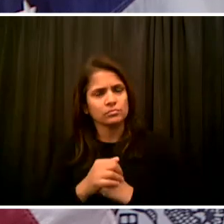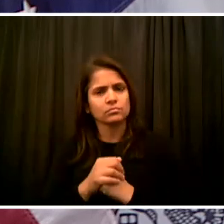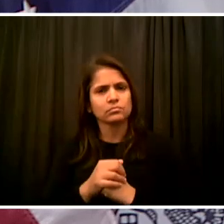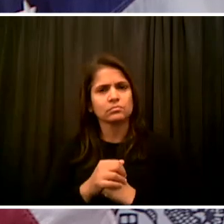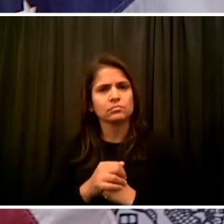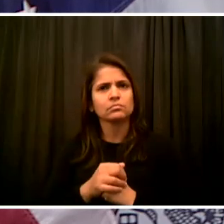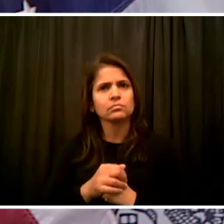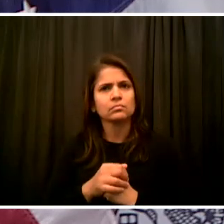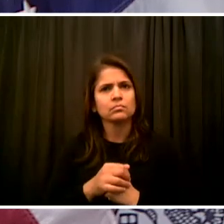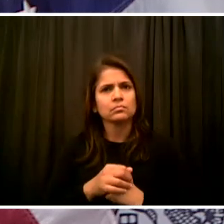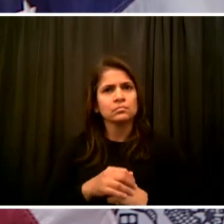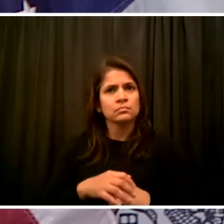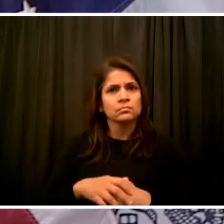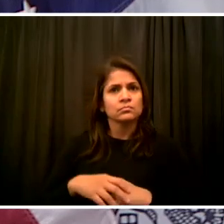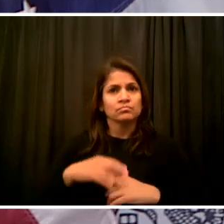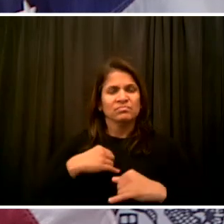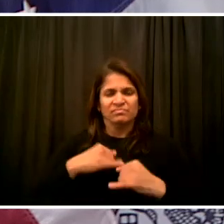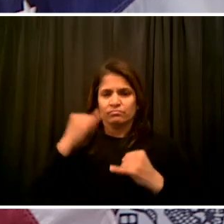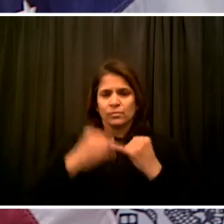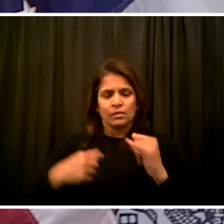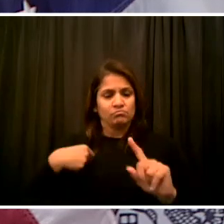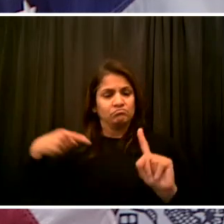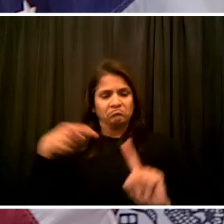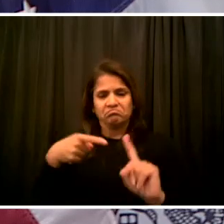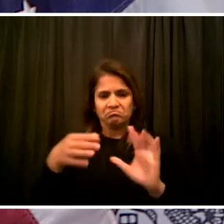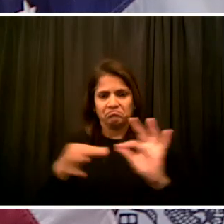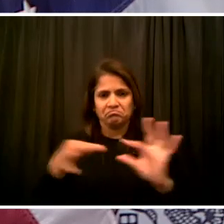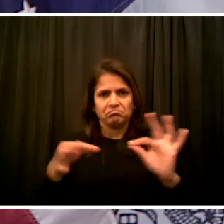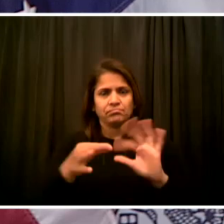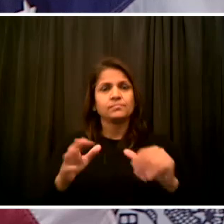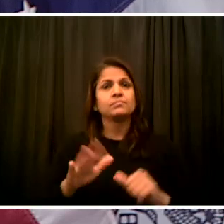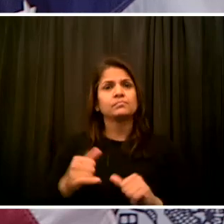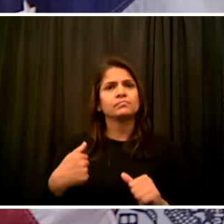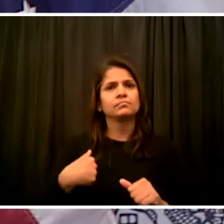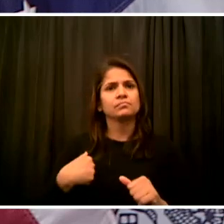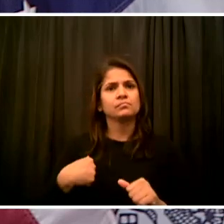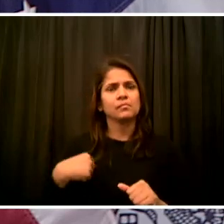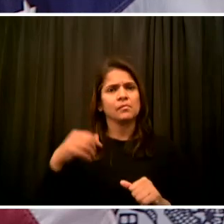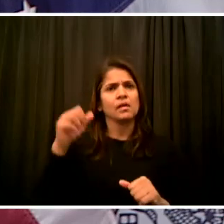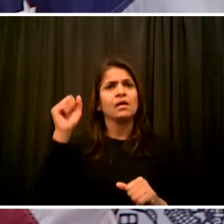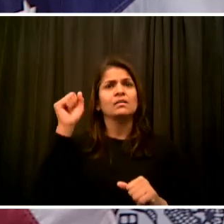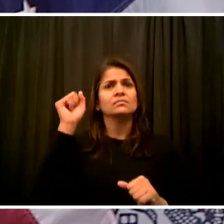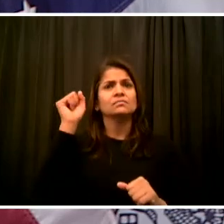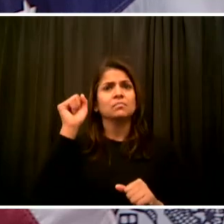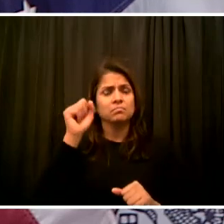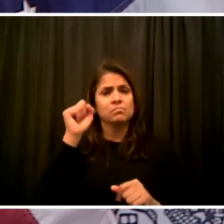HAVE TO SAVE LIVES IN THIS UNPRECEDENTED MOMENT. AND, FINALLY, YOU